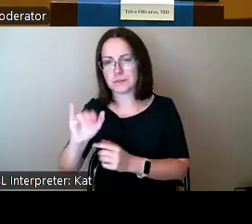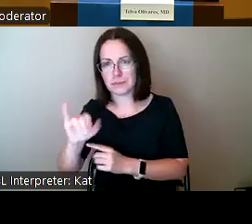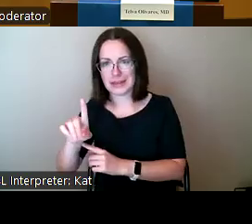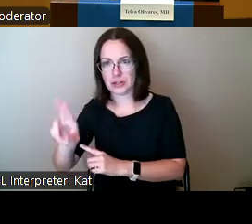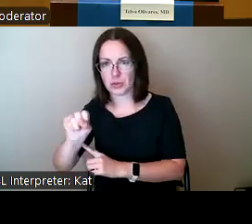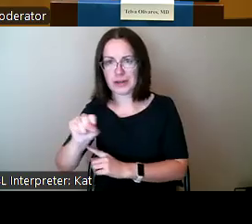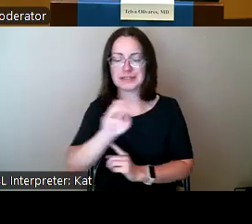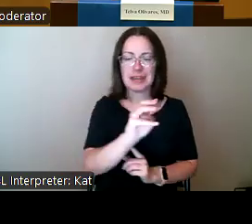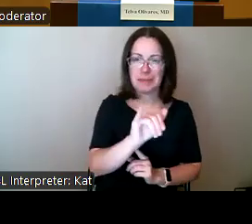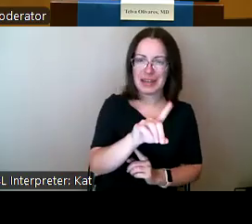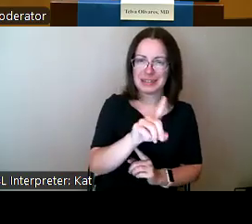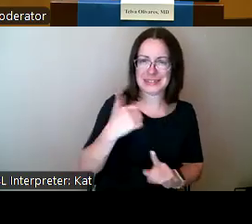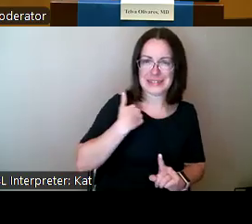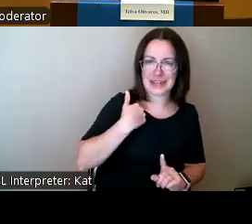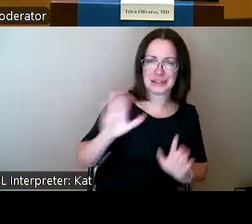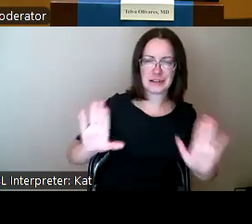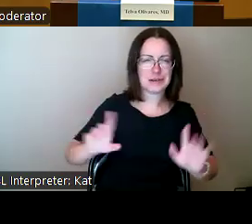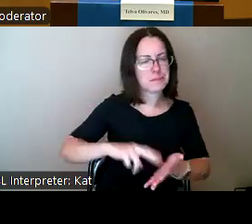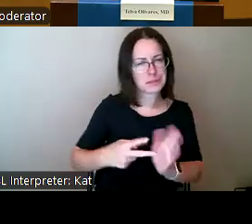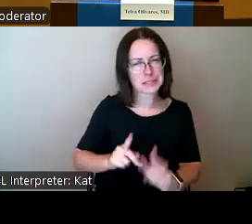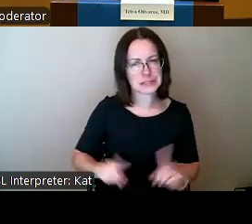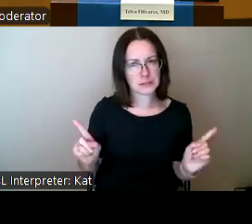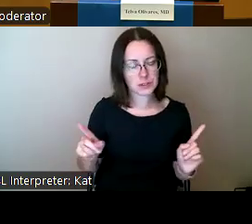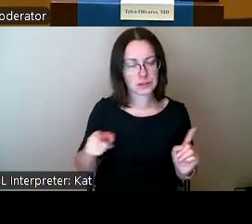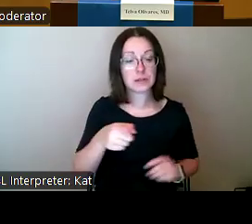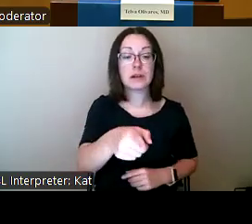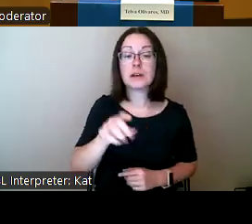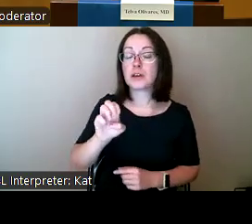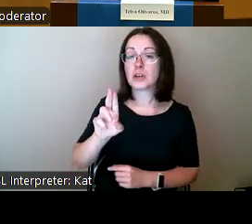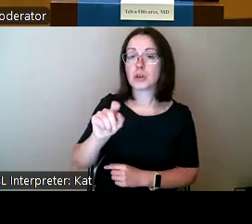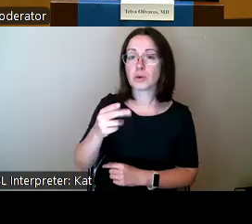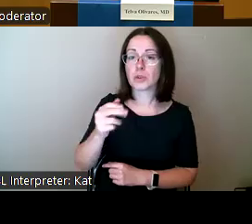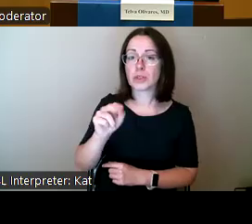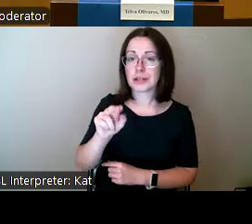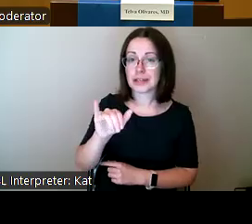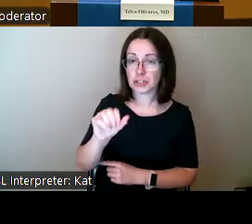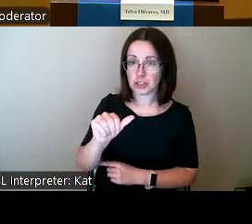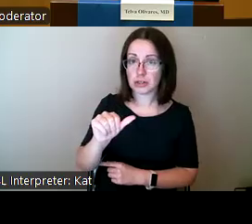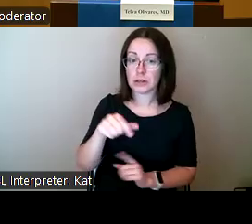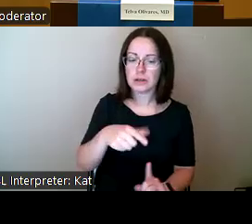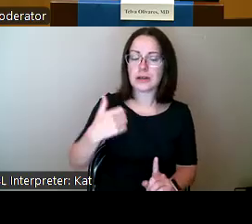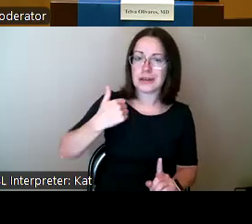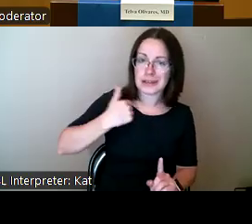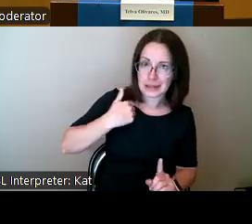acronym mid euthanasia medical assistance in dying legal in Canada, Australia, you'll see